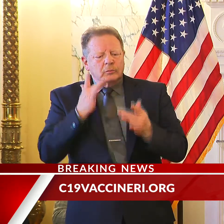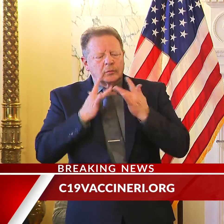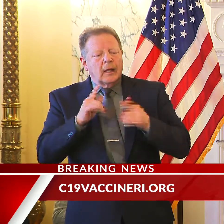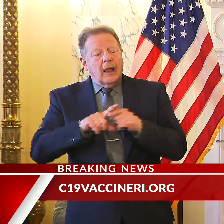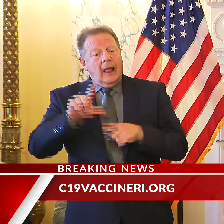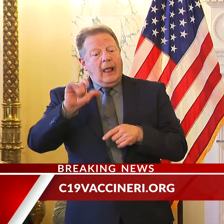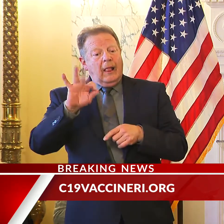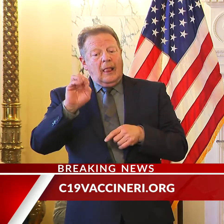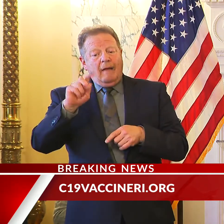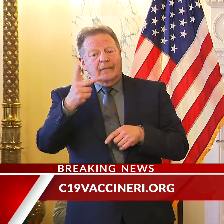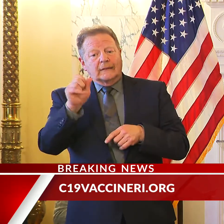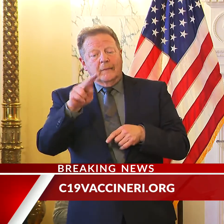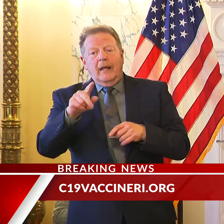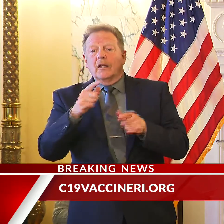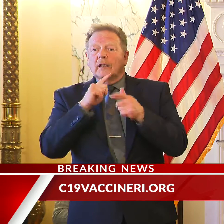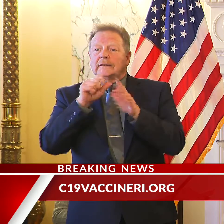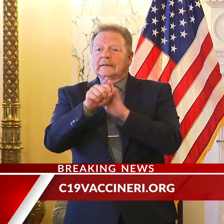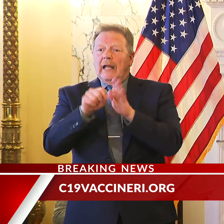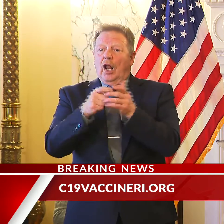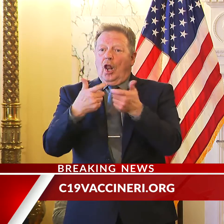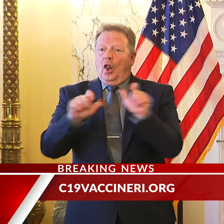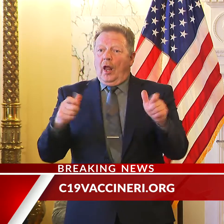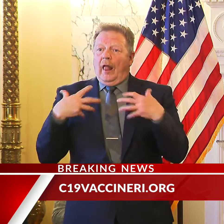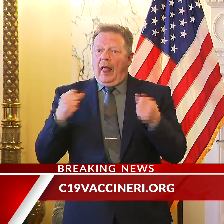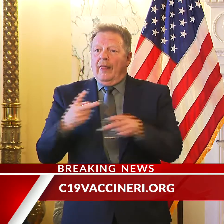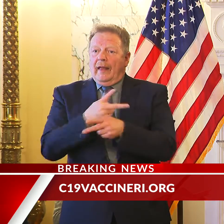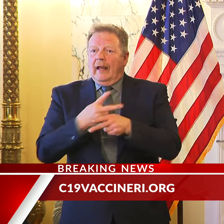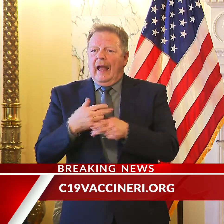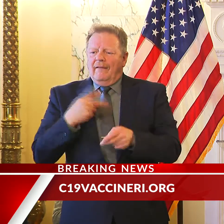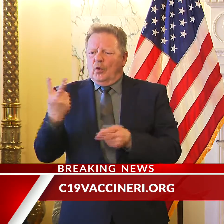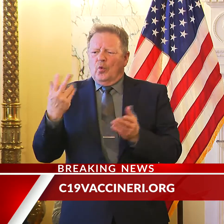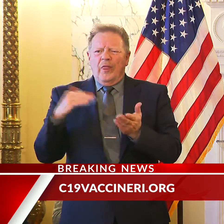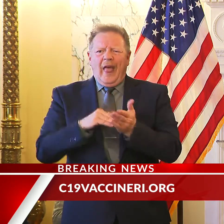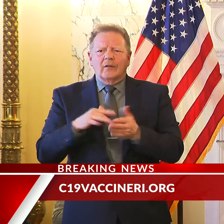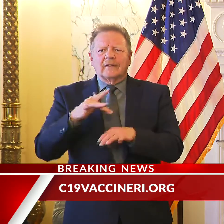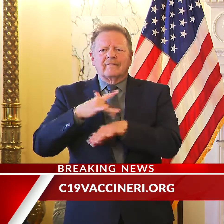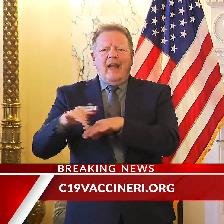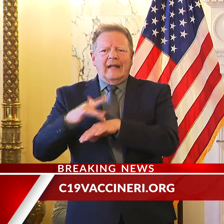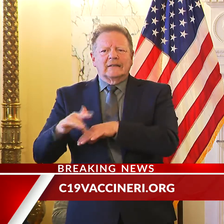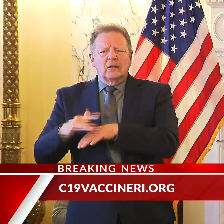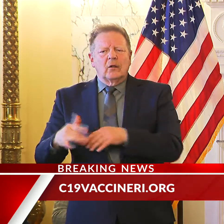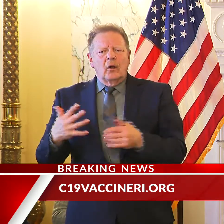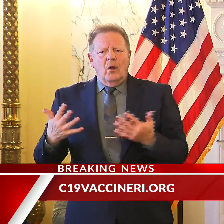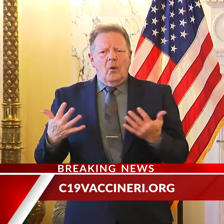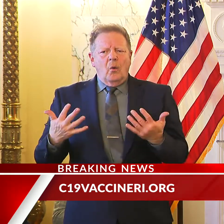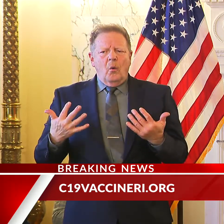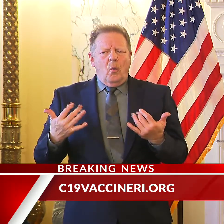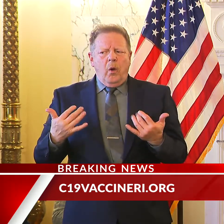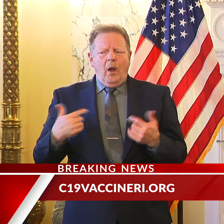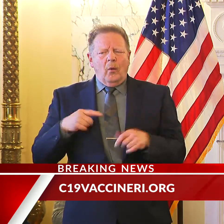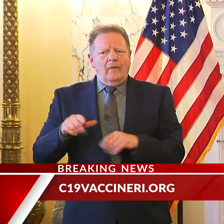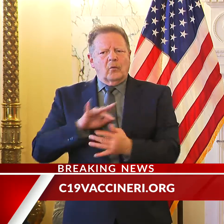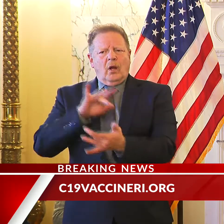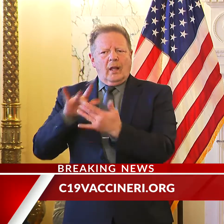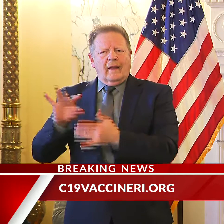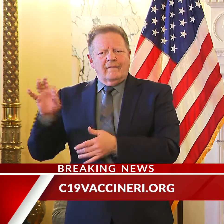FOR ADDITIONAL MEDICAL WORKERS WAS ON THE TABLE LAST WEEK AS WELL. AT LIFESPAN, THE STATE'S LARGEST HEALTH CARE SYSTEM.